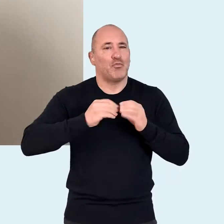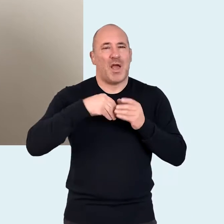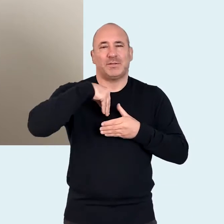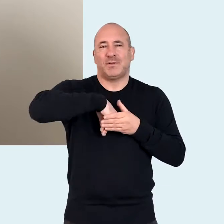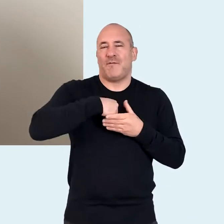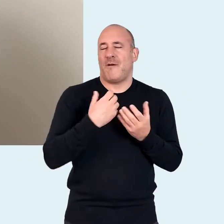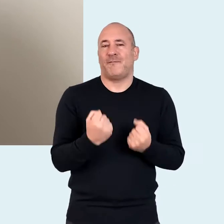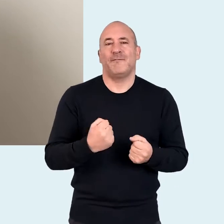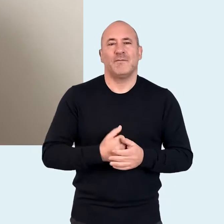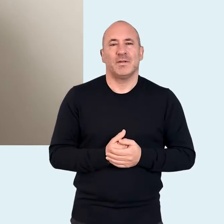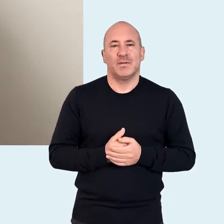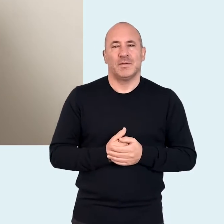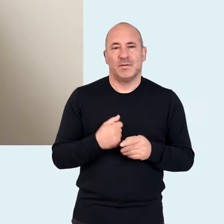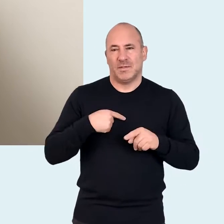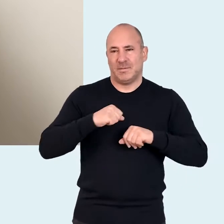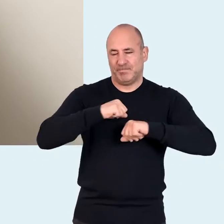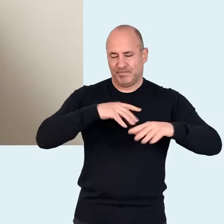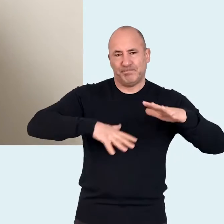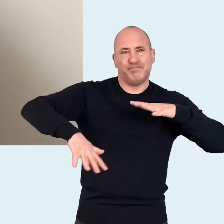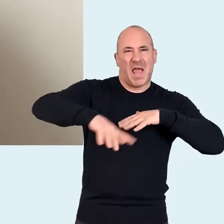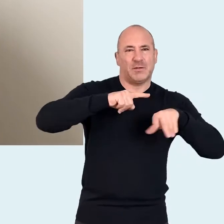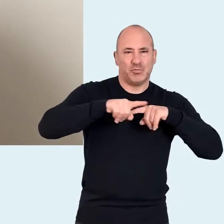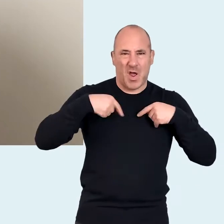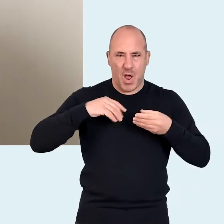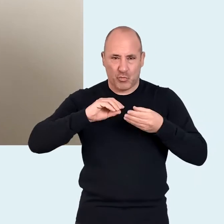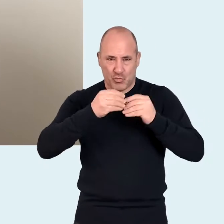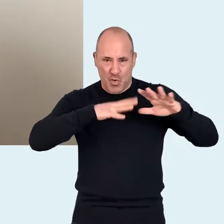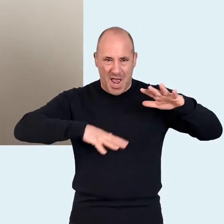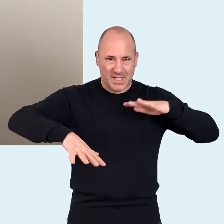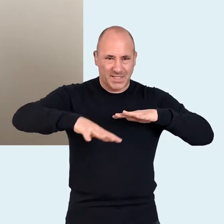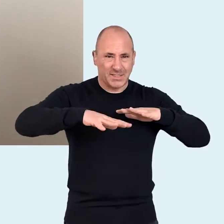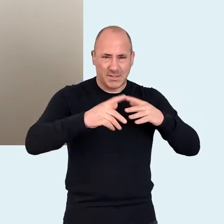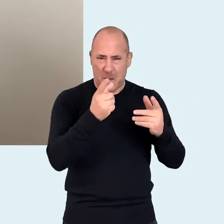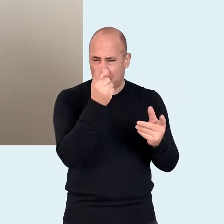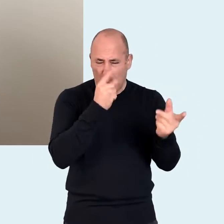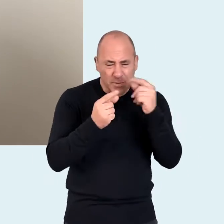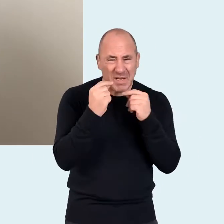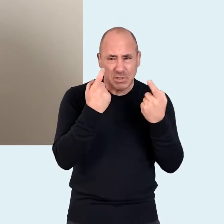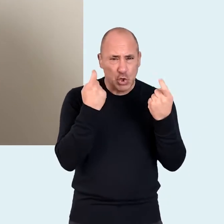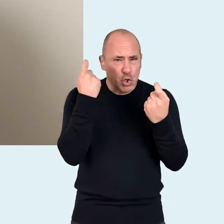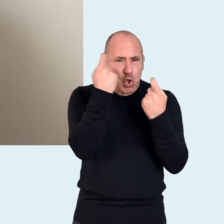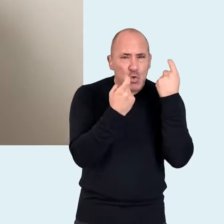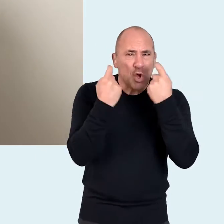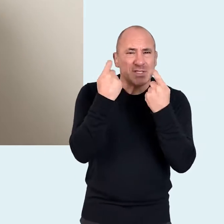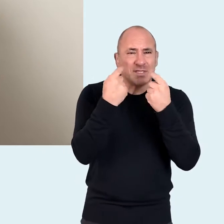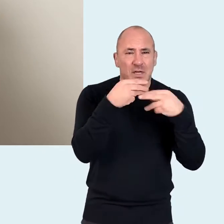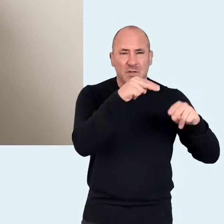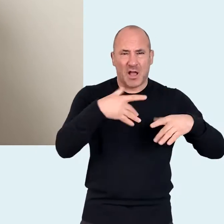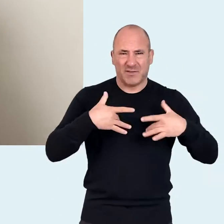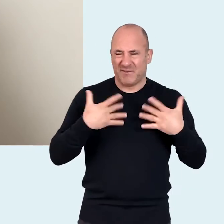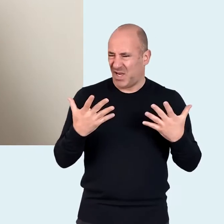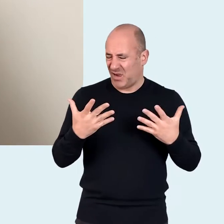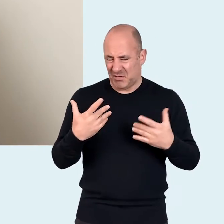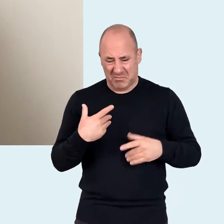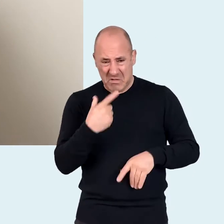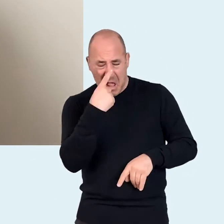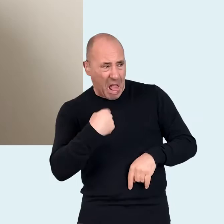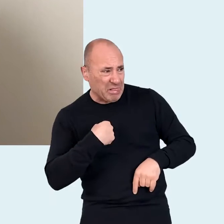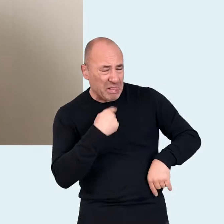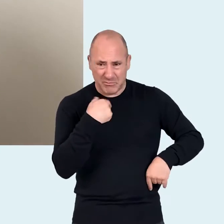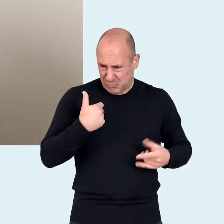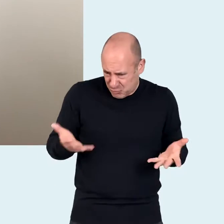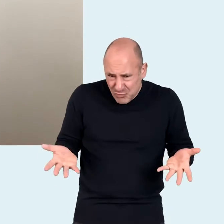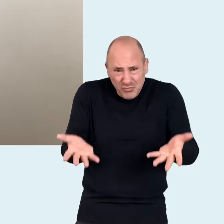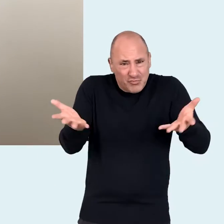individual is creative. I strive to cultivate a space that is full of possibility and curiosity,